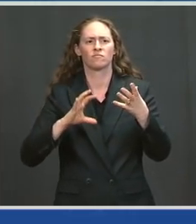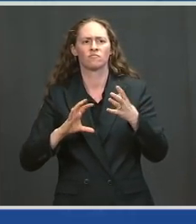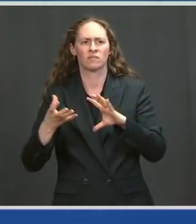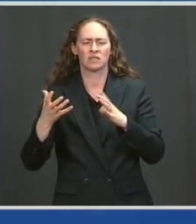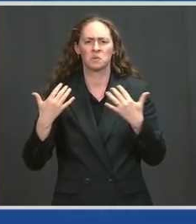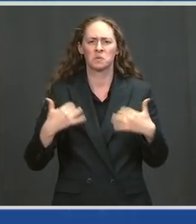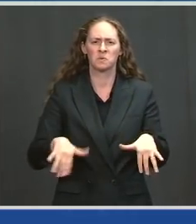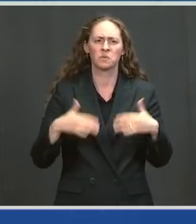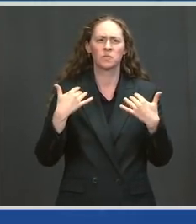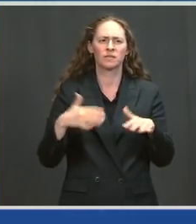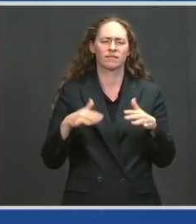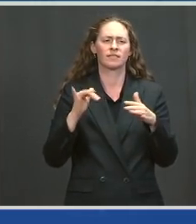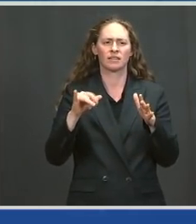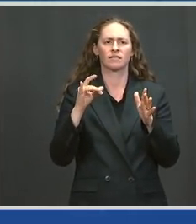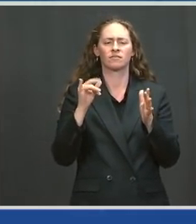a fuse, a fury.